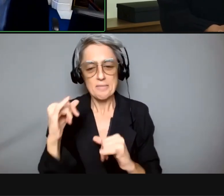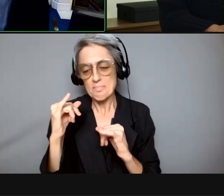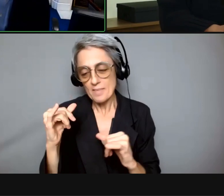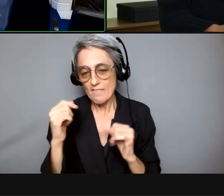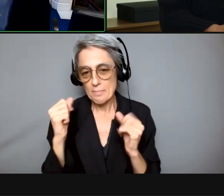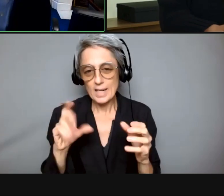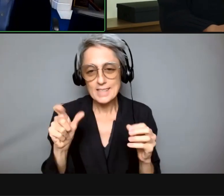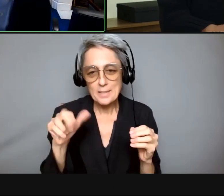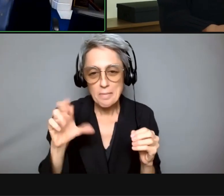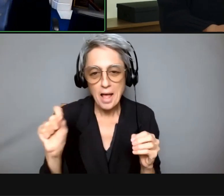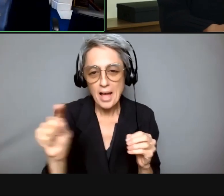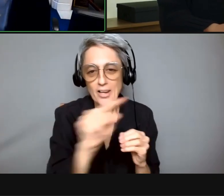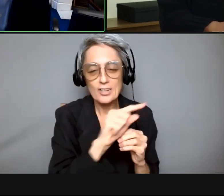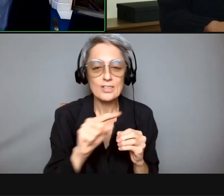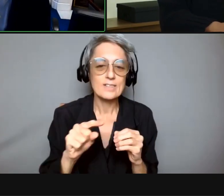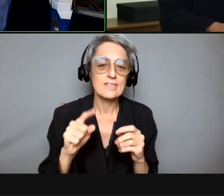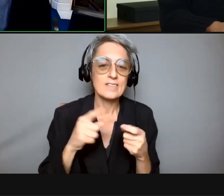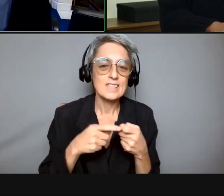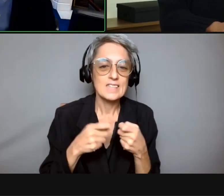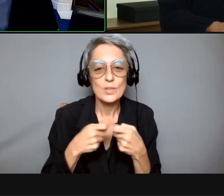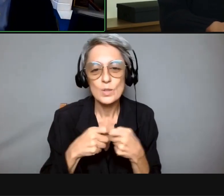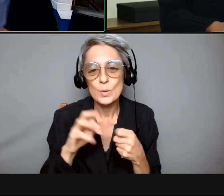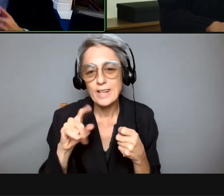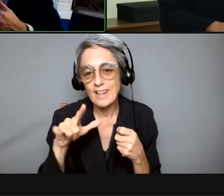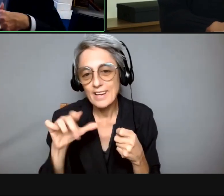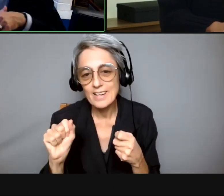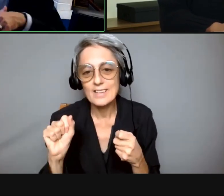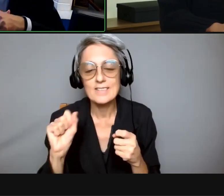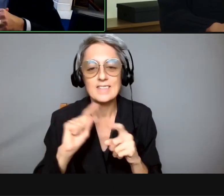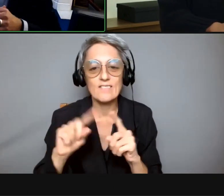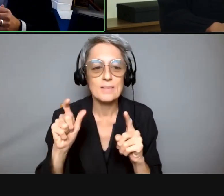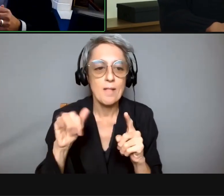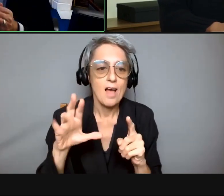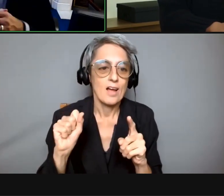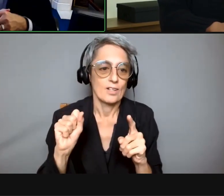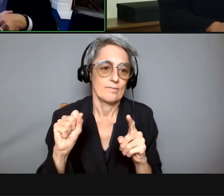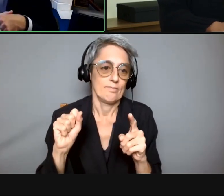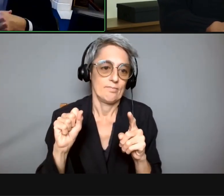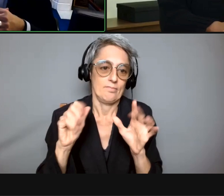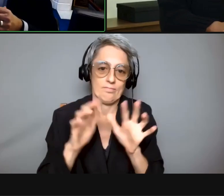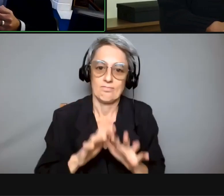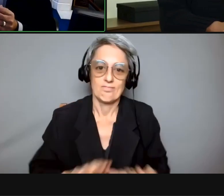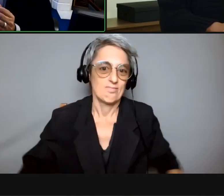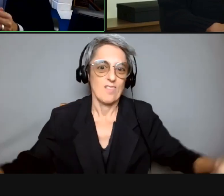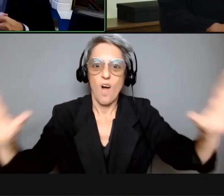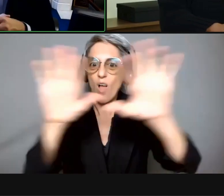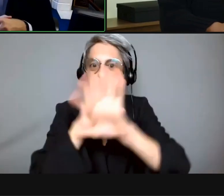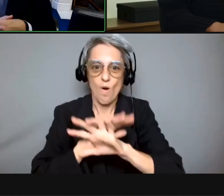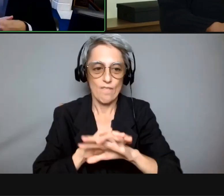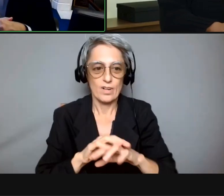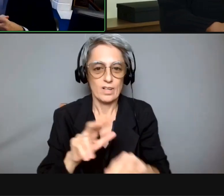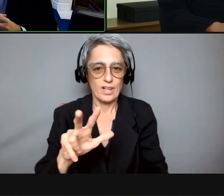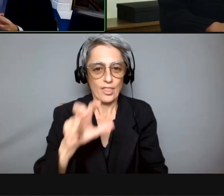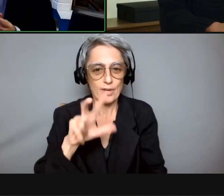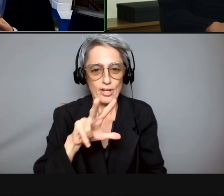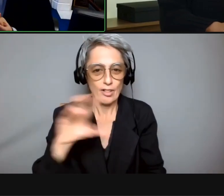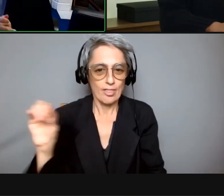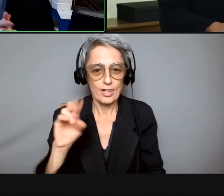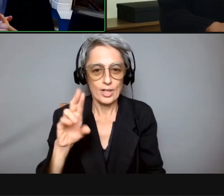in the of utilities all across a vast, vast geography, 330 utilities, as a matter of fact,